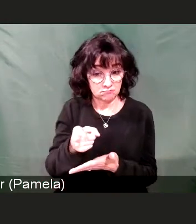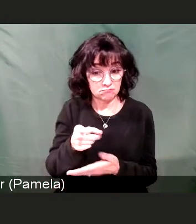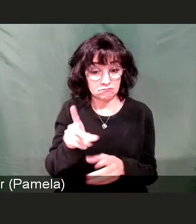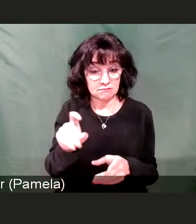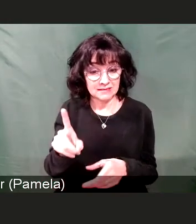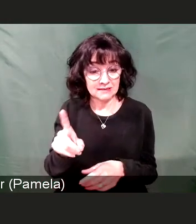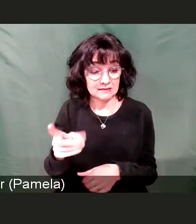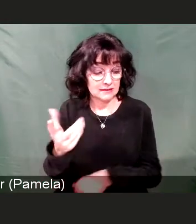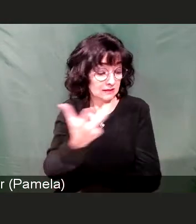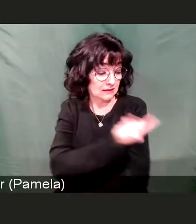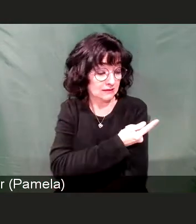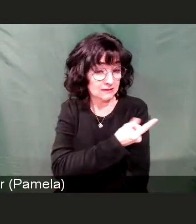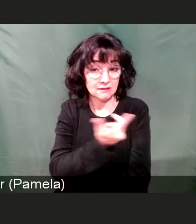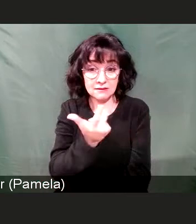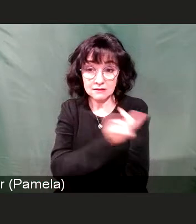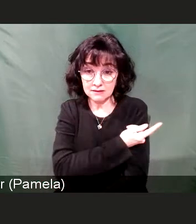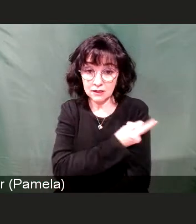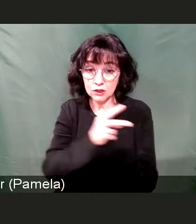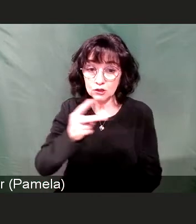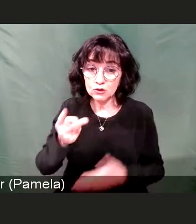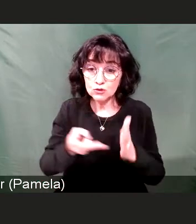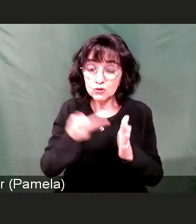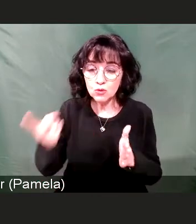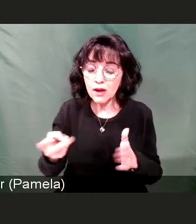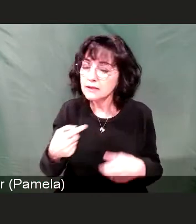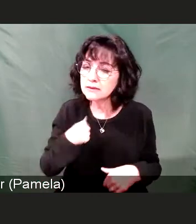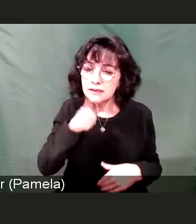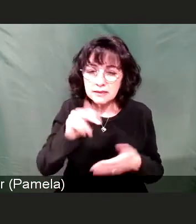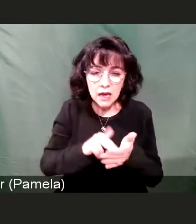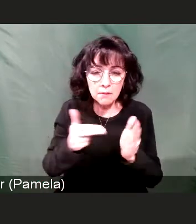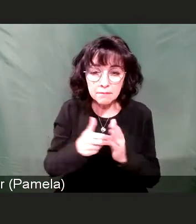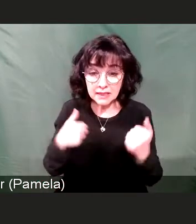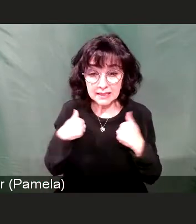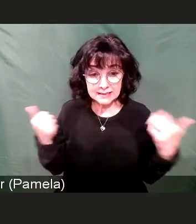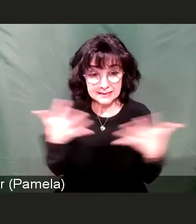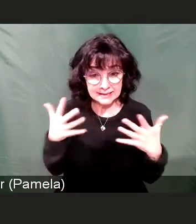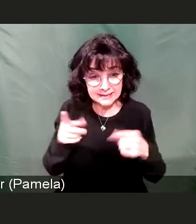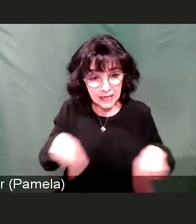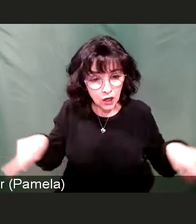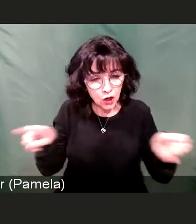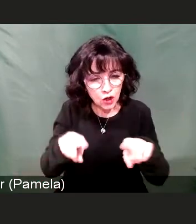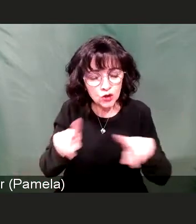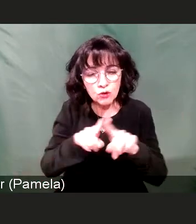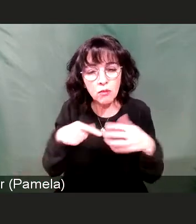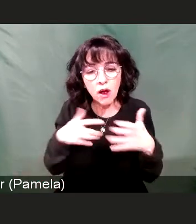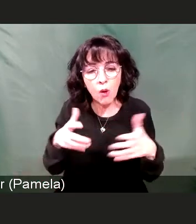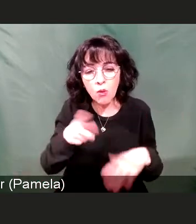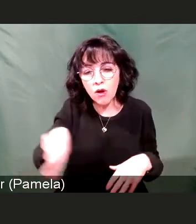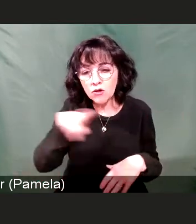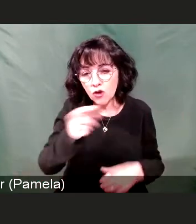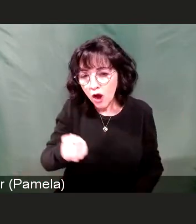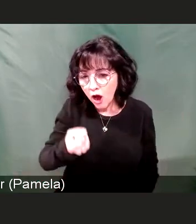I say that again not to scare you but to understand what the limitations of that vaccine are.